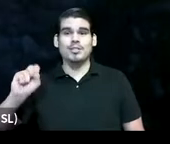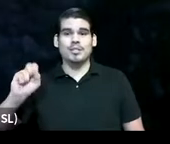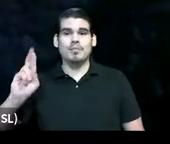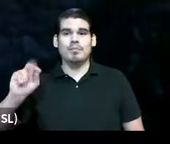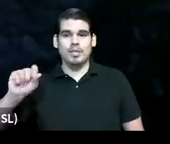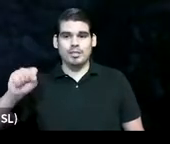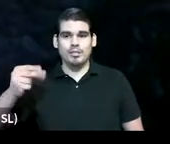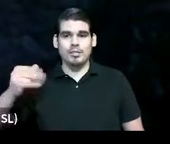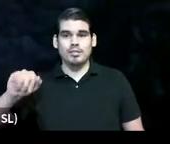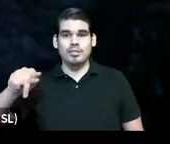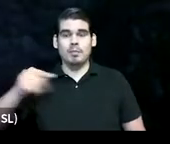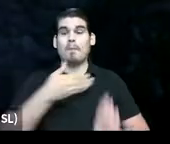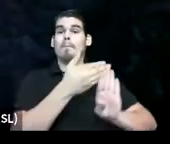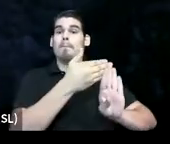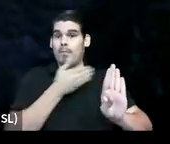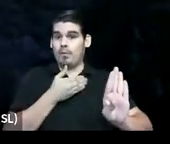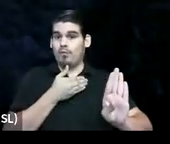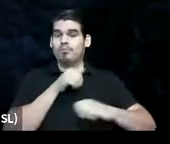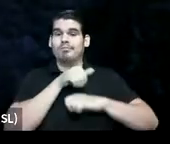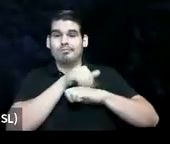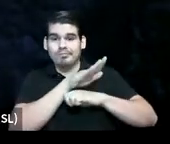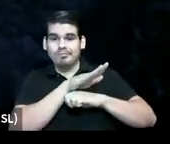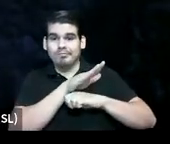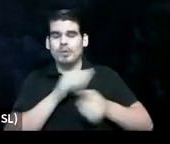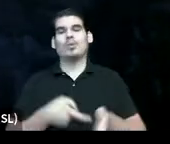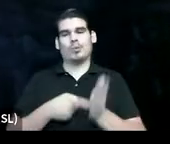Really go through the details. We have some upcoming webinars on amendments.